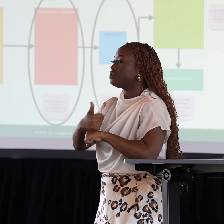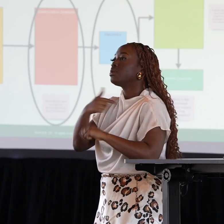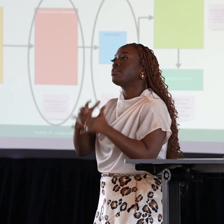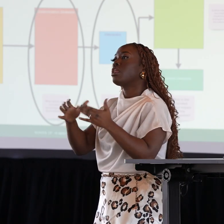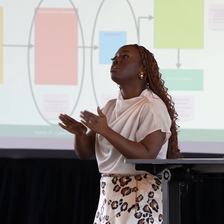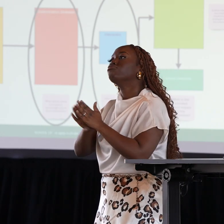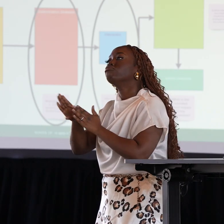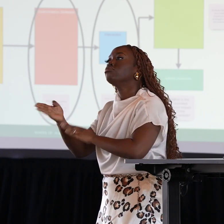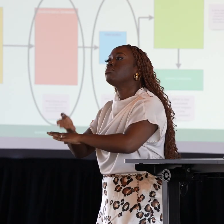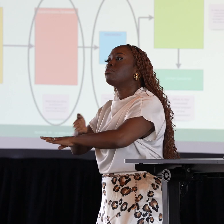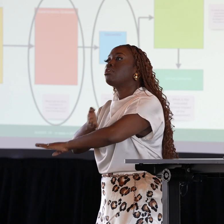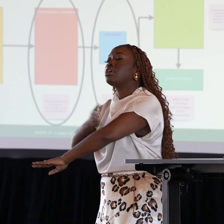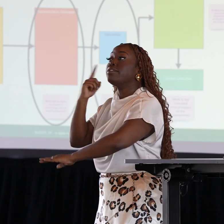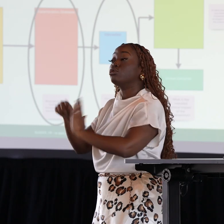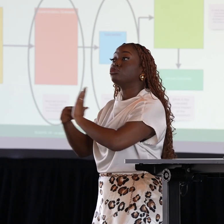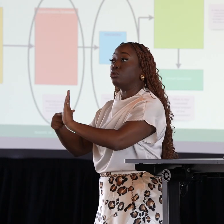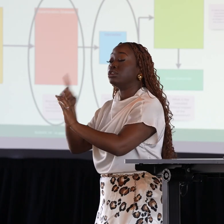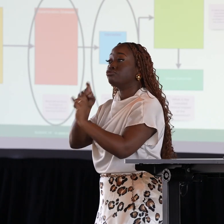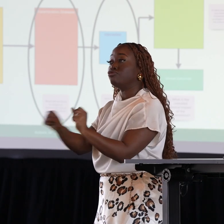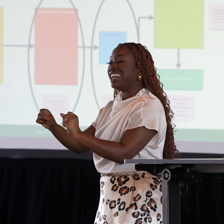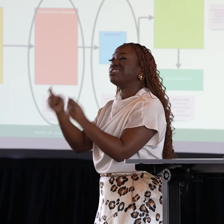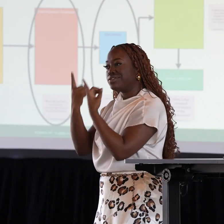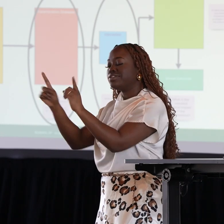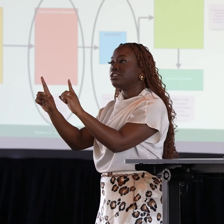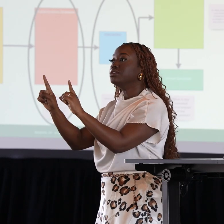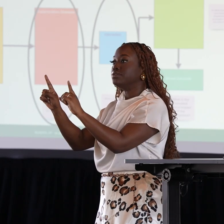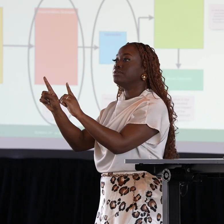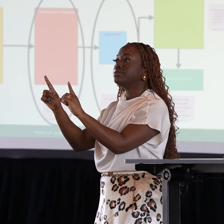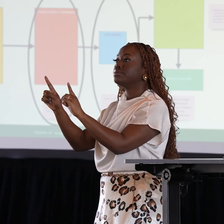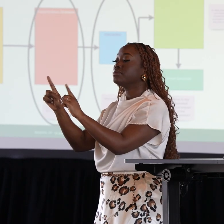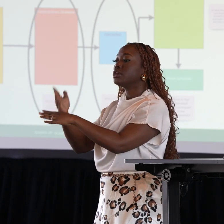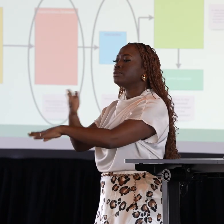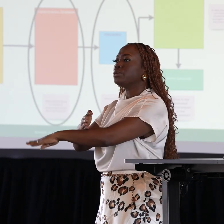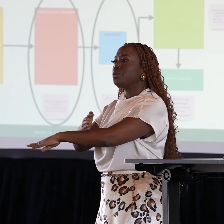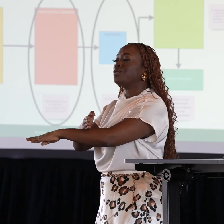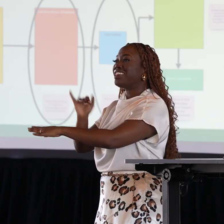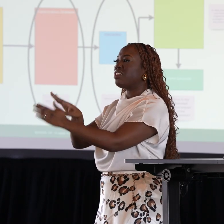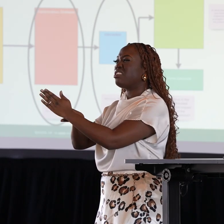to be made in actually showing that these strategies are effective at improving the uptake of evidence based